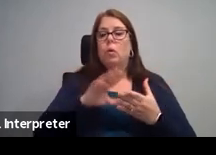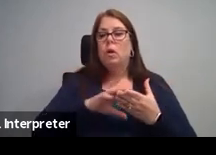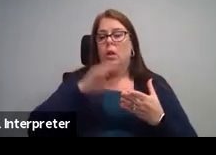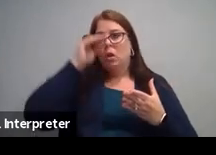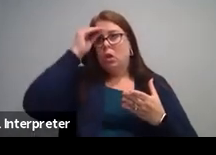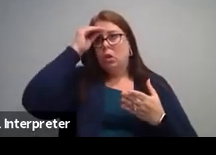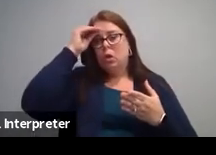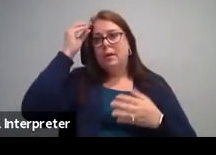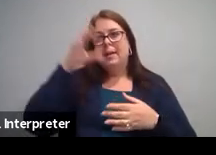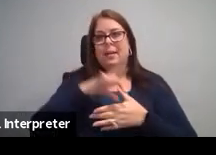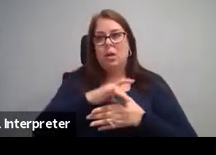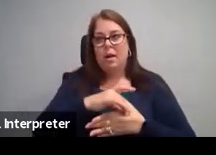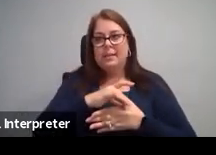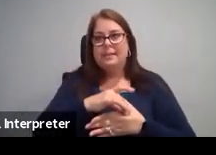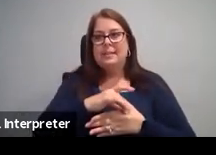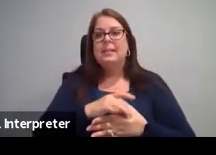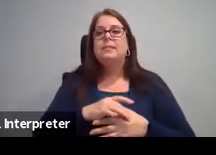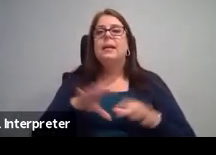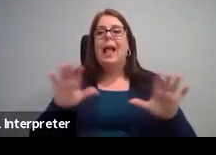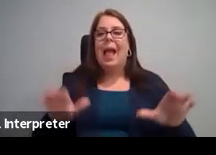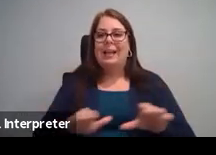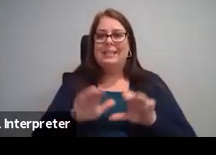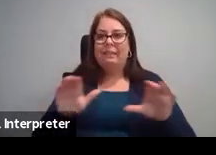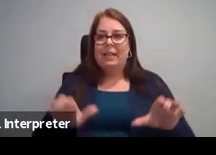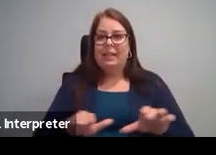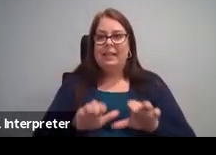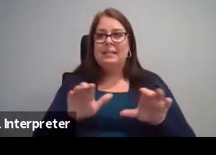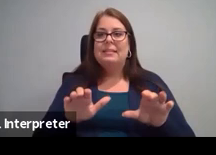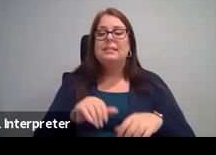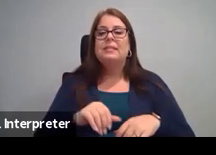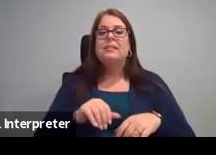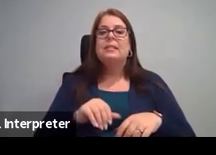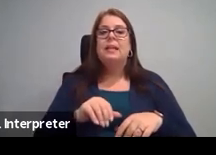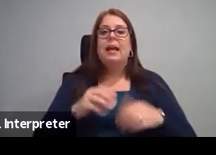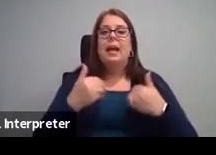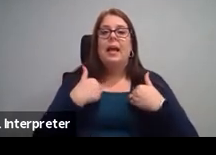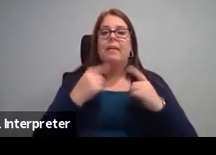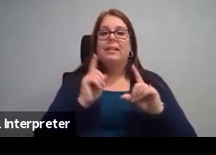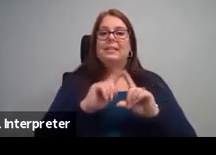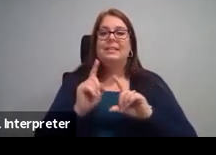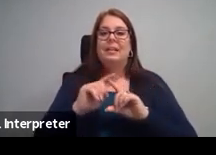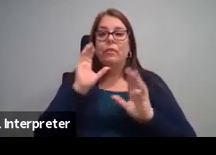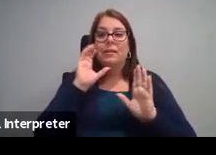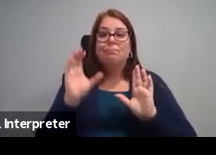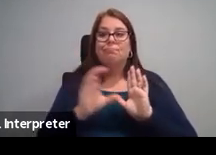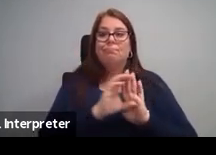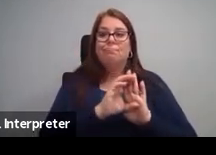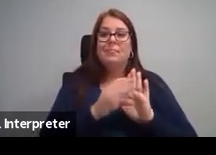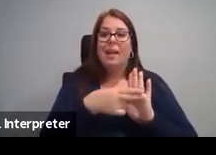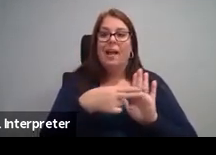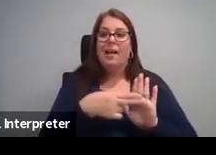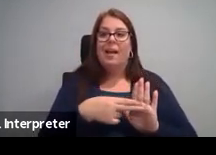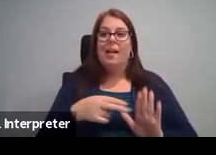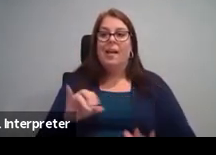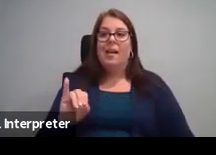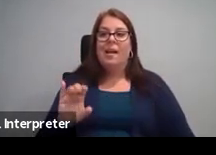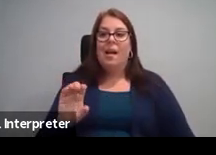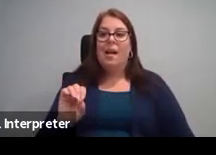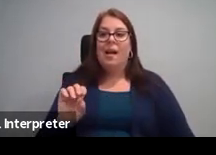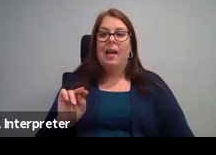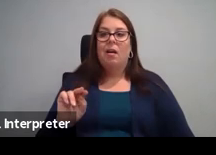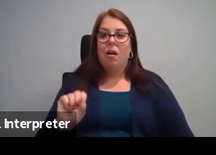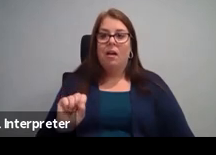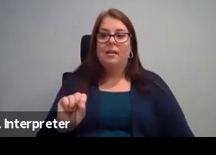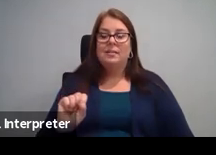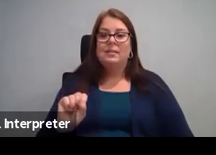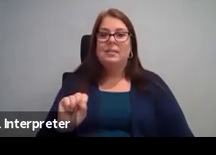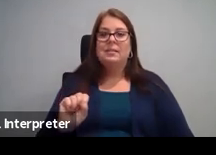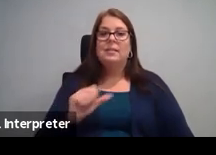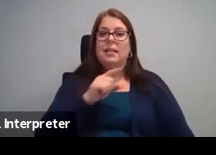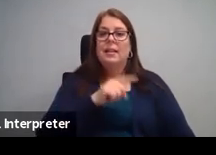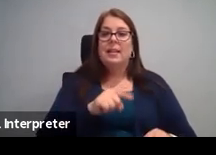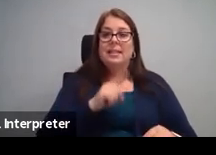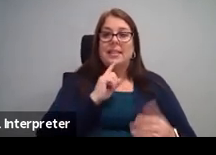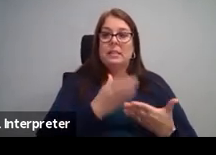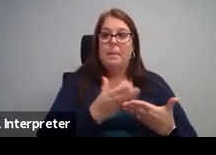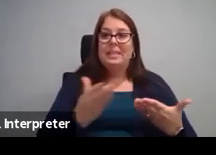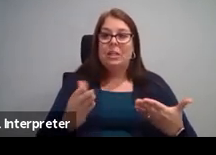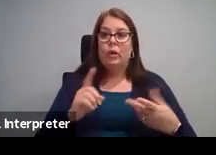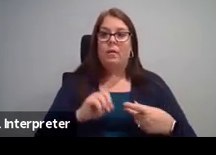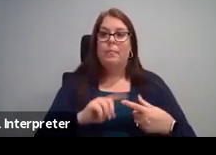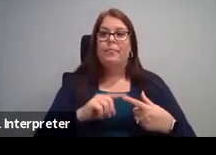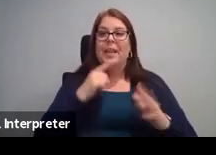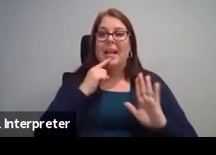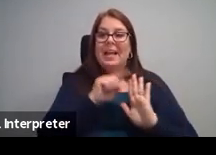Cathy Reznicek: Content and our activities, these different icons indicate different types of things. So this is material. This is an assignment of this is a discussion.